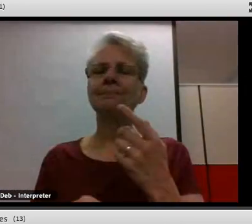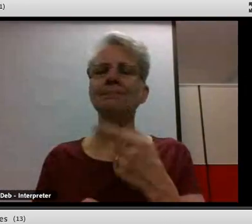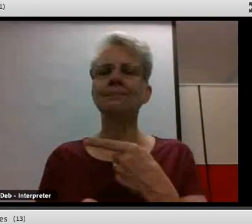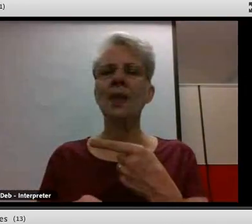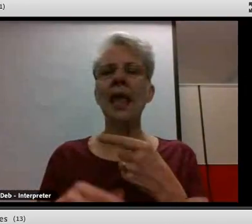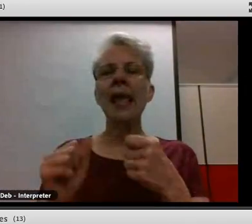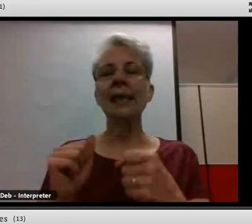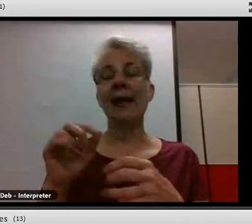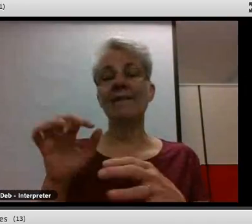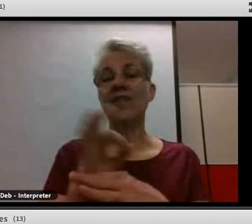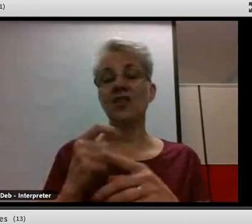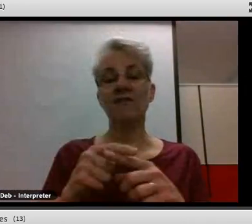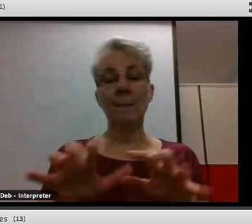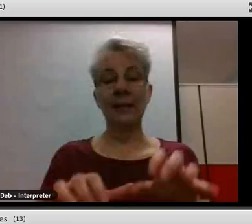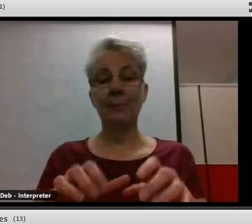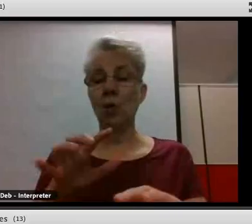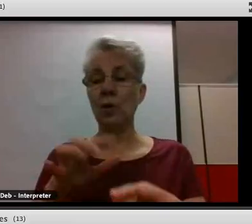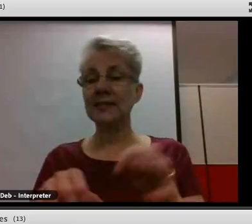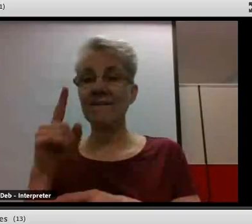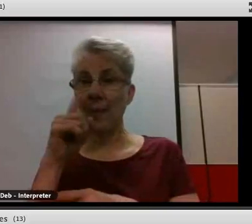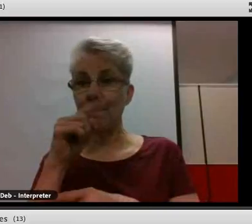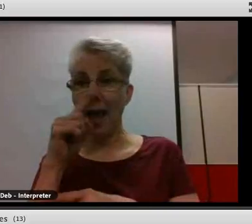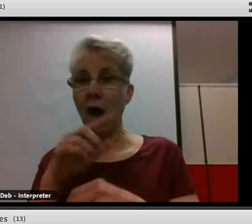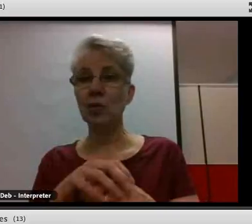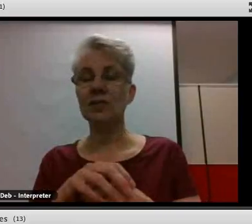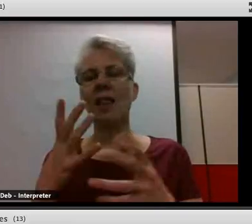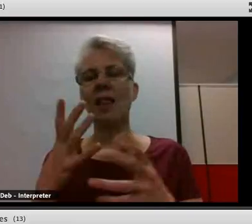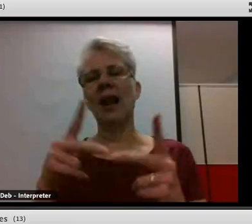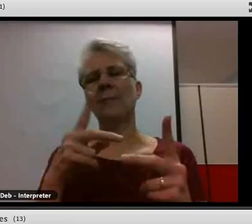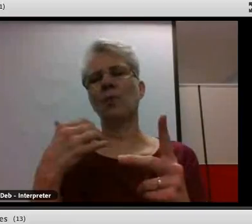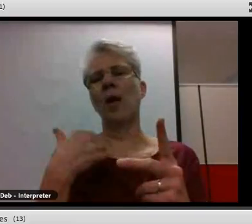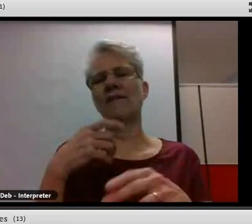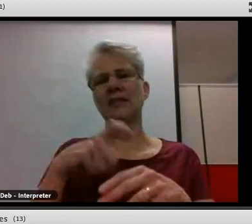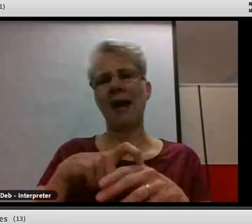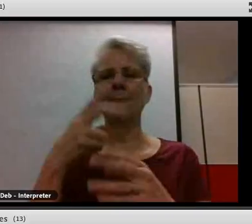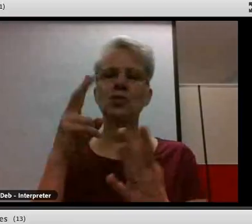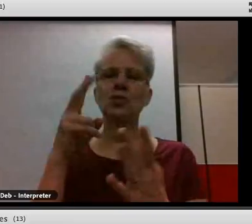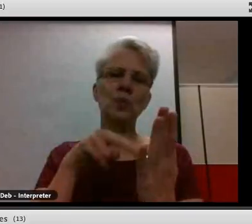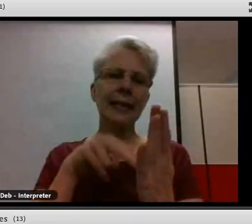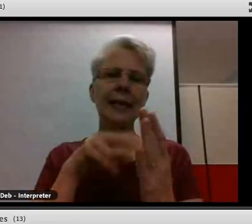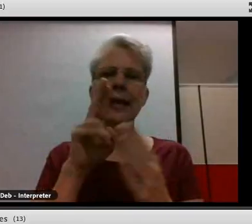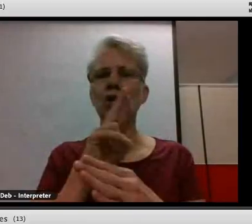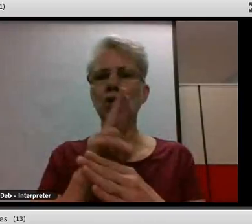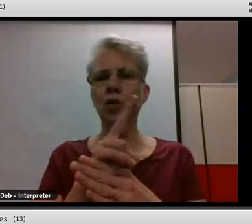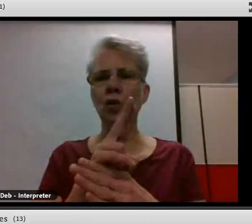They don't test things. They don't have somebody with a disability test it, different things like that.